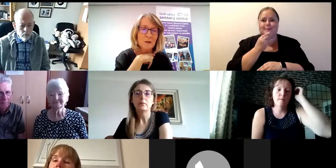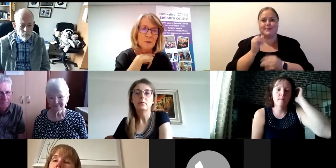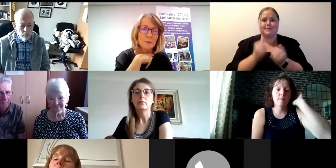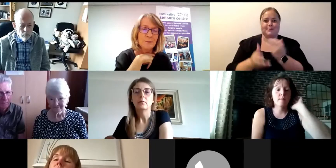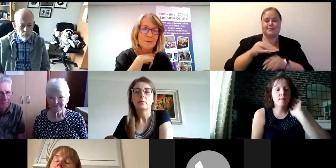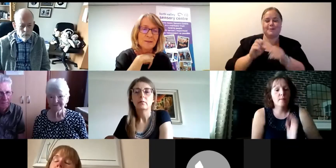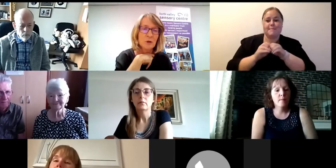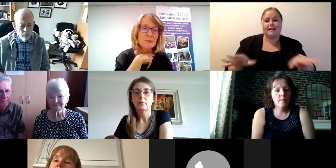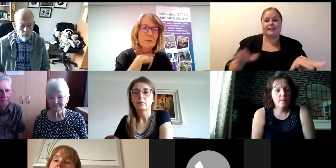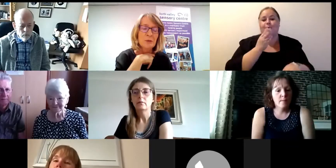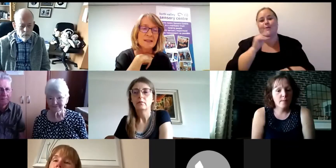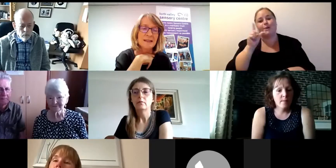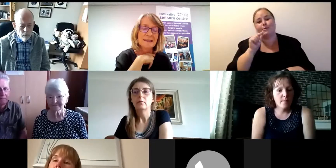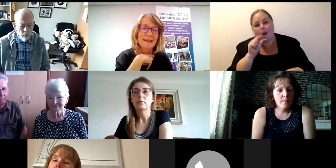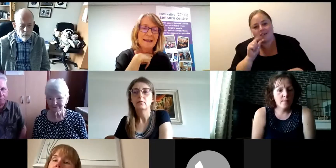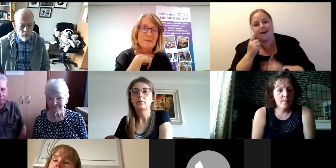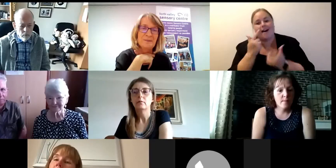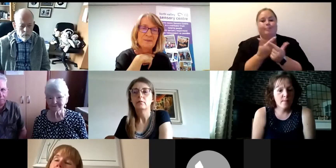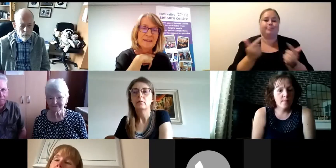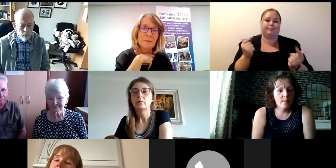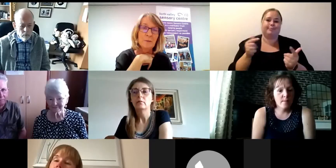you are always promoting what we do.